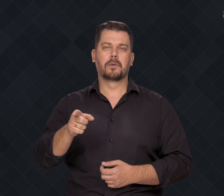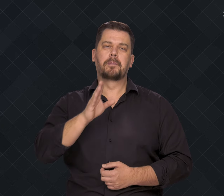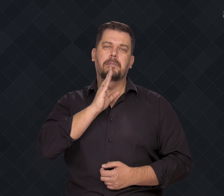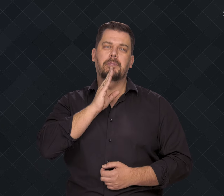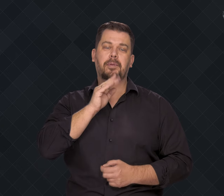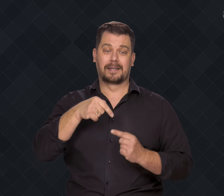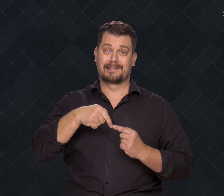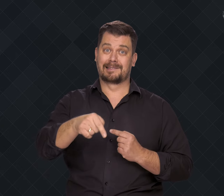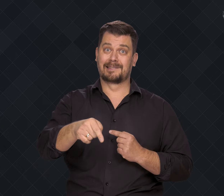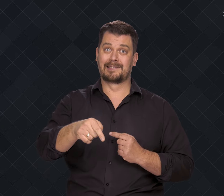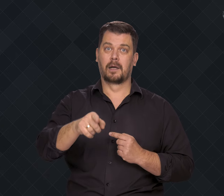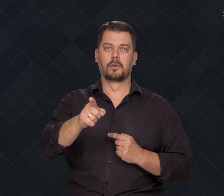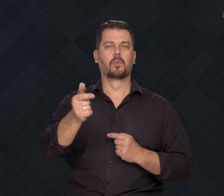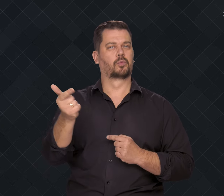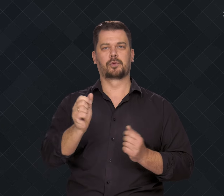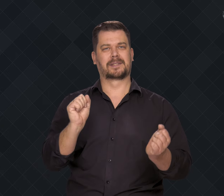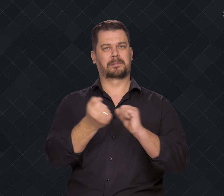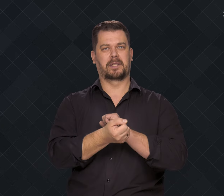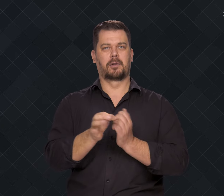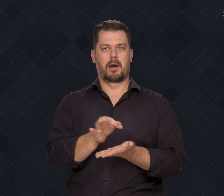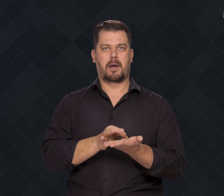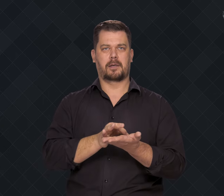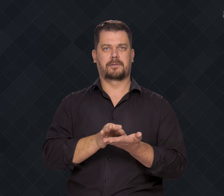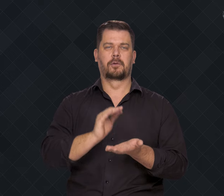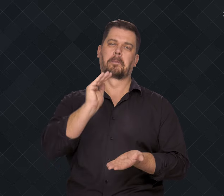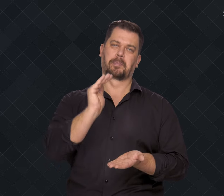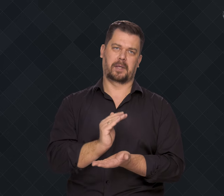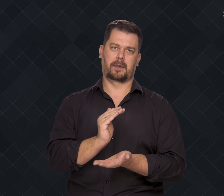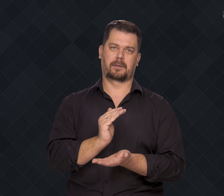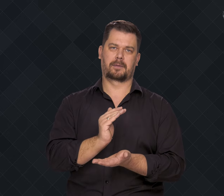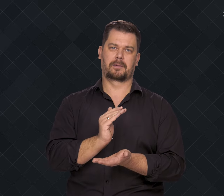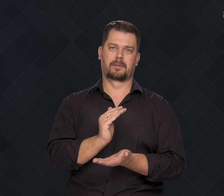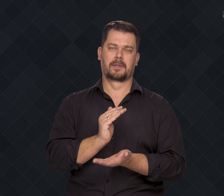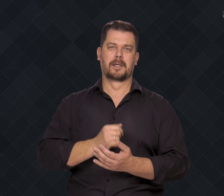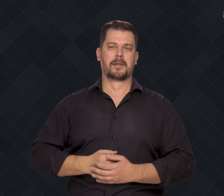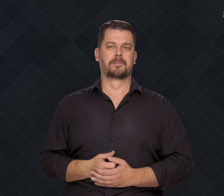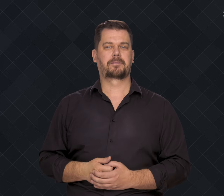Because most likely, soon you will need to reduce the doses of some of these medications.